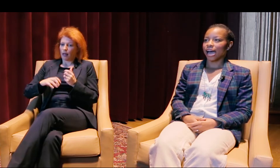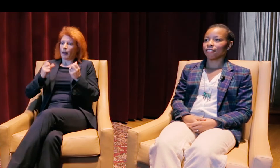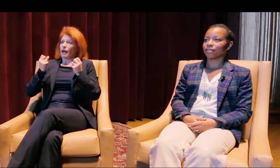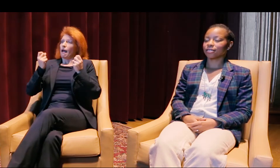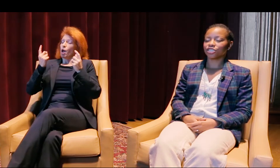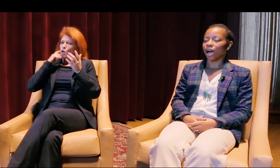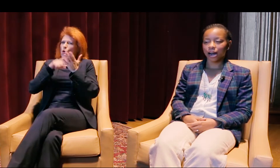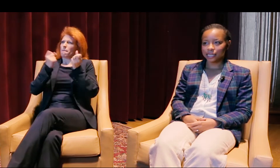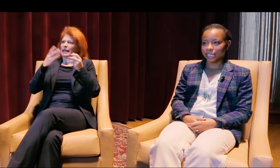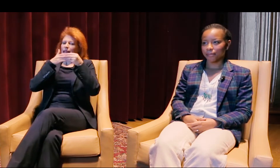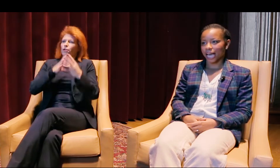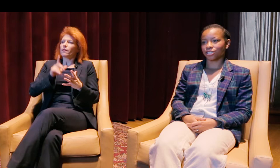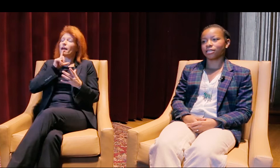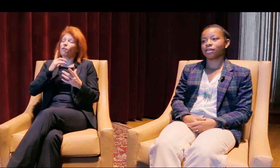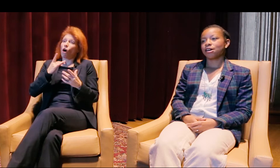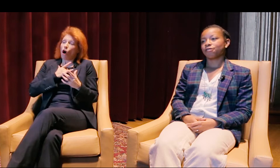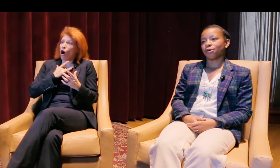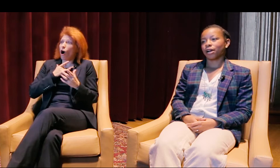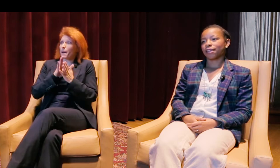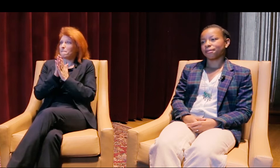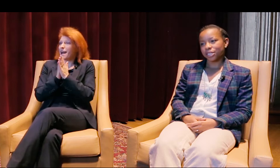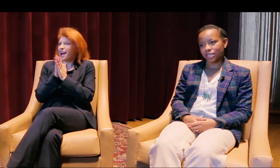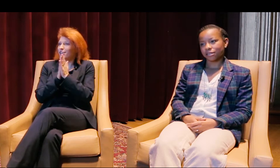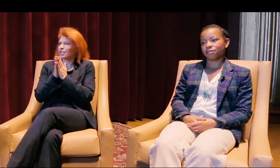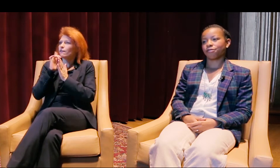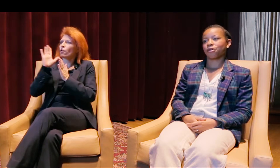that have such a heart and passion for the mission,